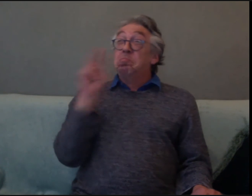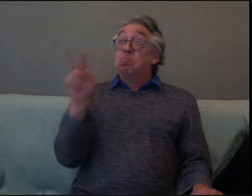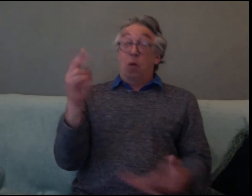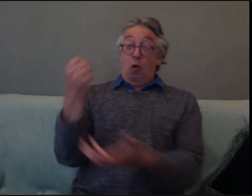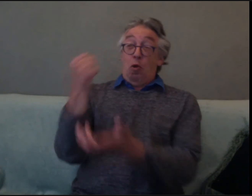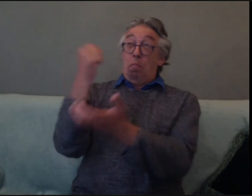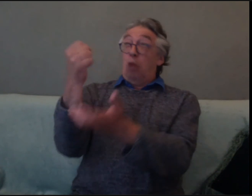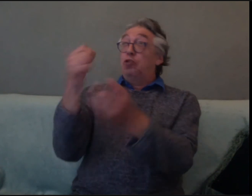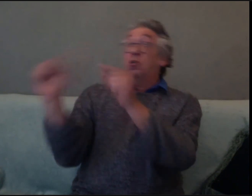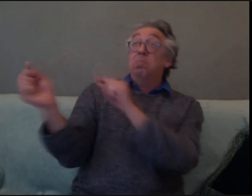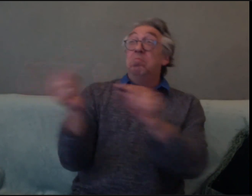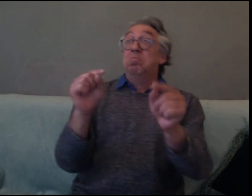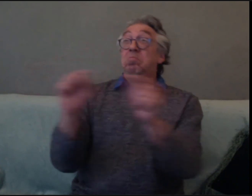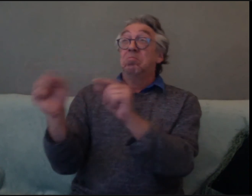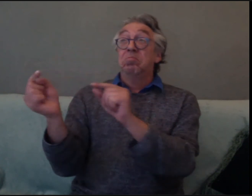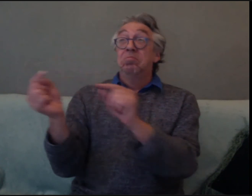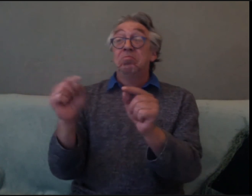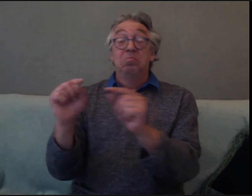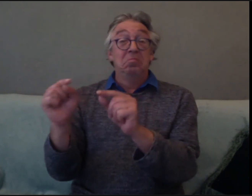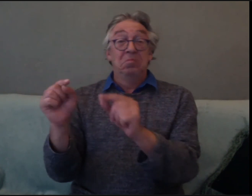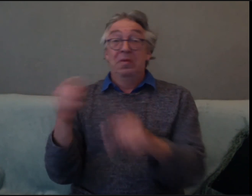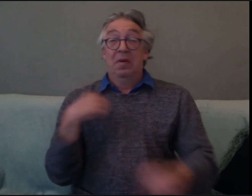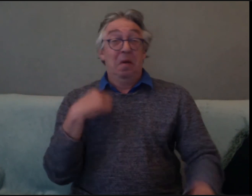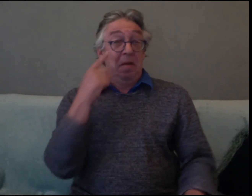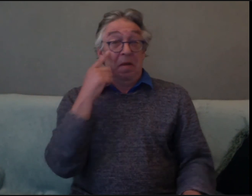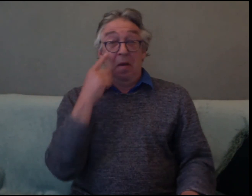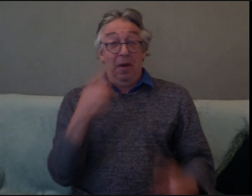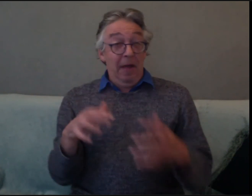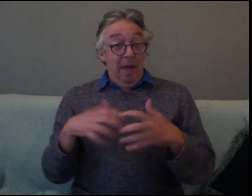I don't see how this, it can be, but, really hope